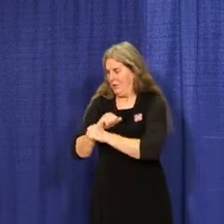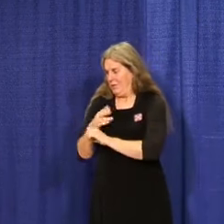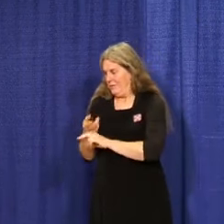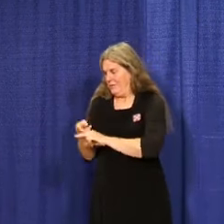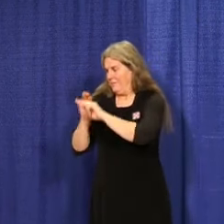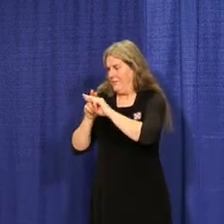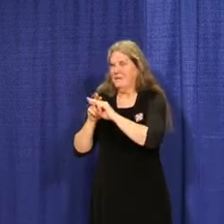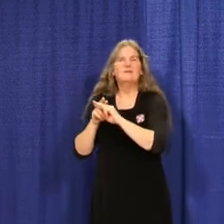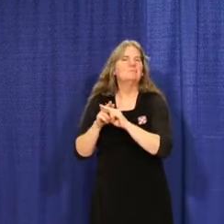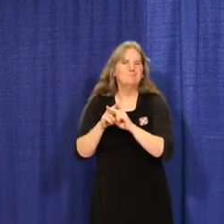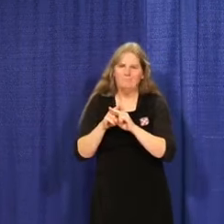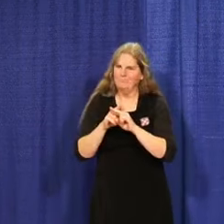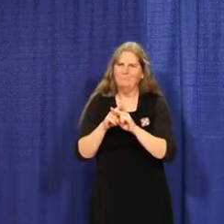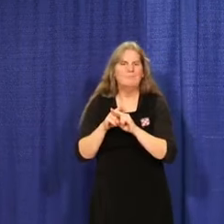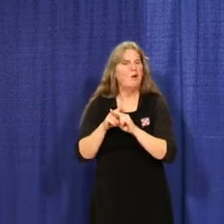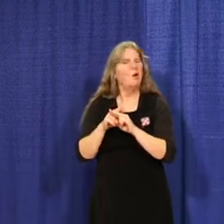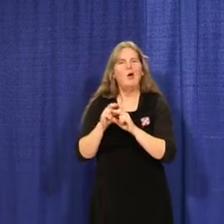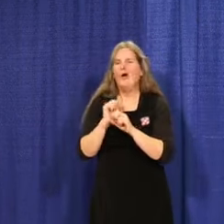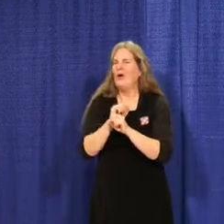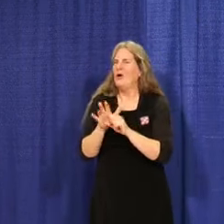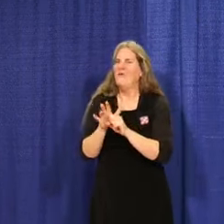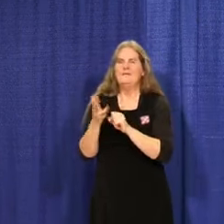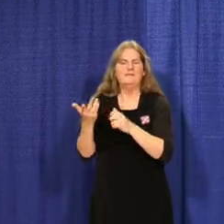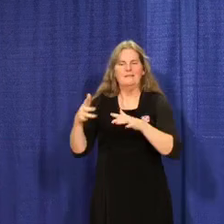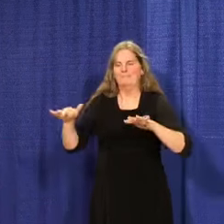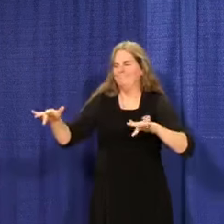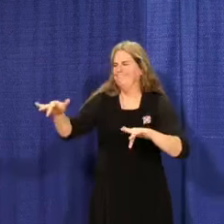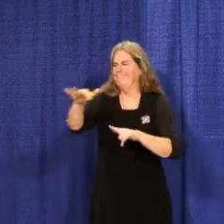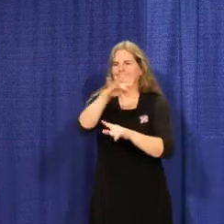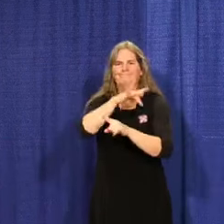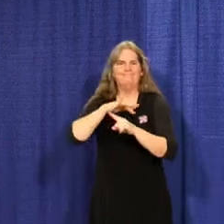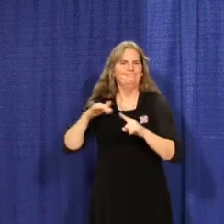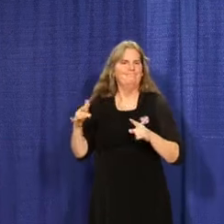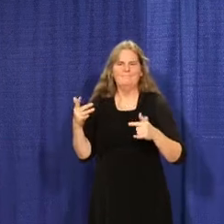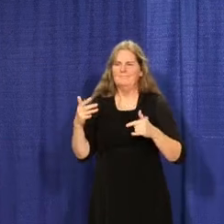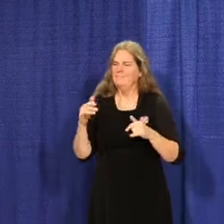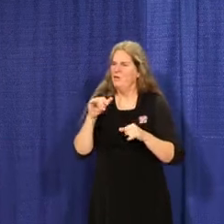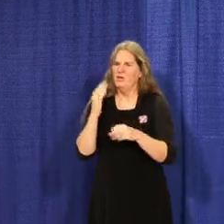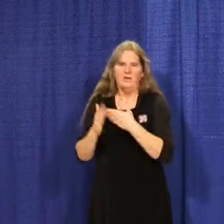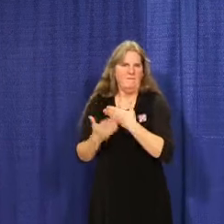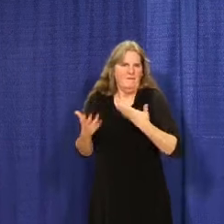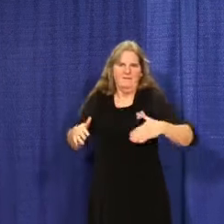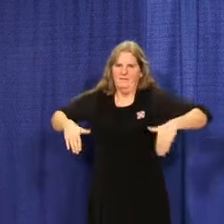yet. Here in the Yukon, we remain in